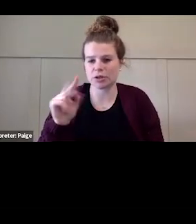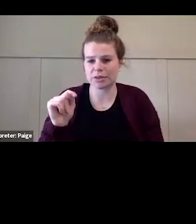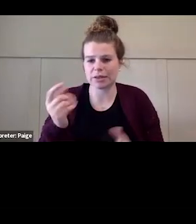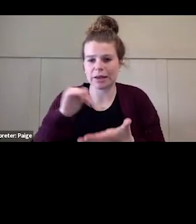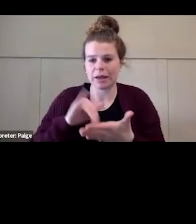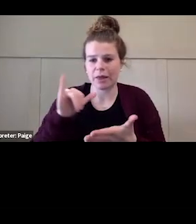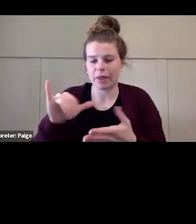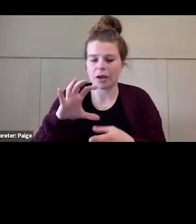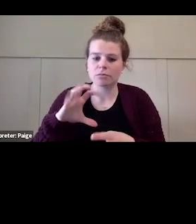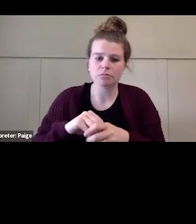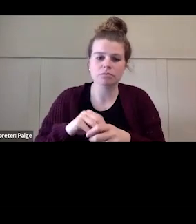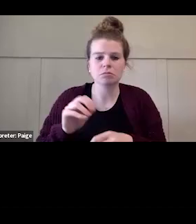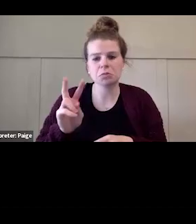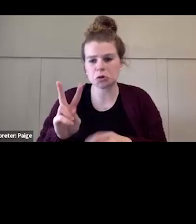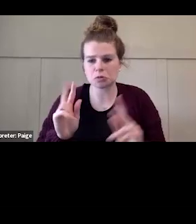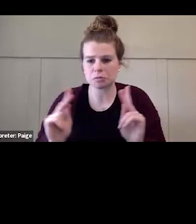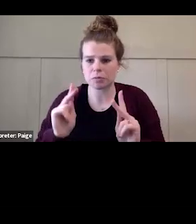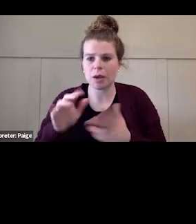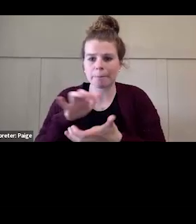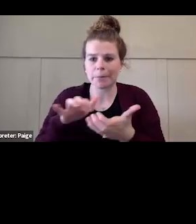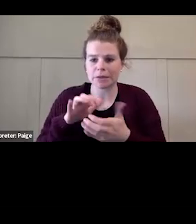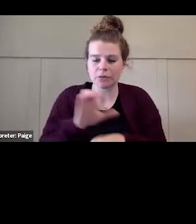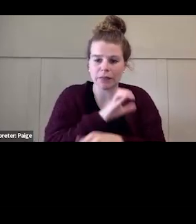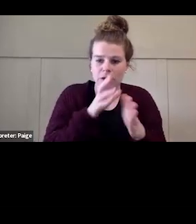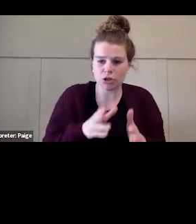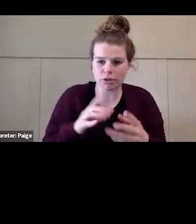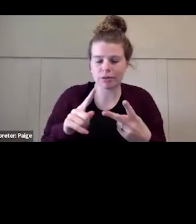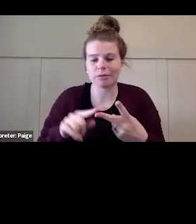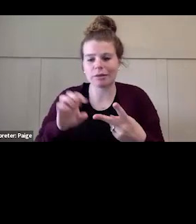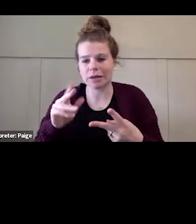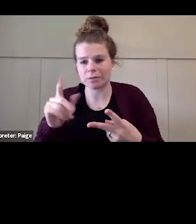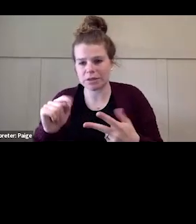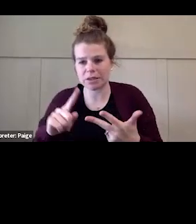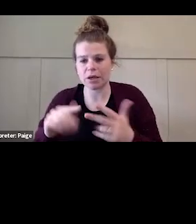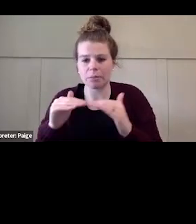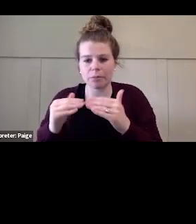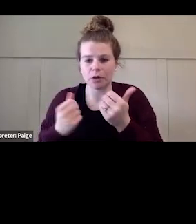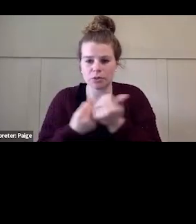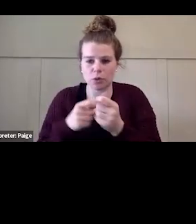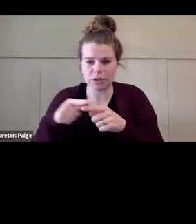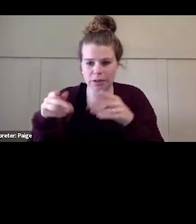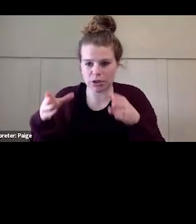inclusive of a combination of a clinician, an EMT, and a peer support specialist.